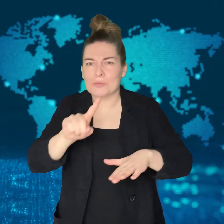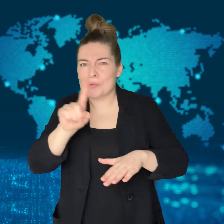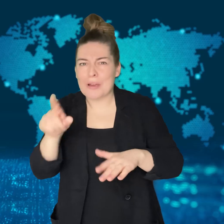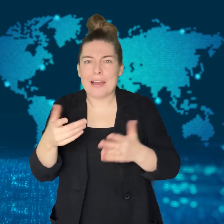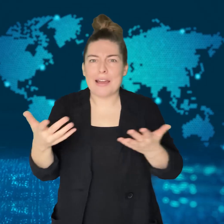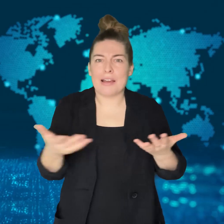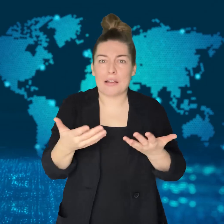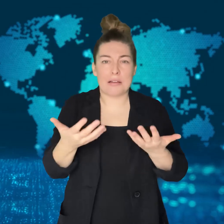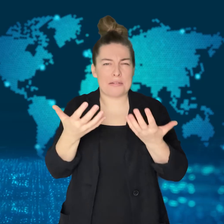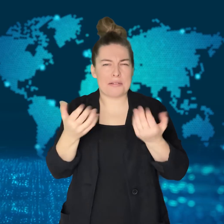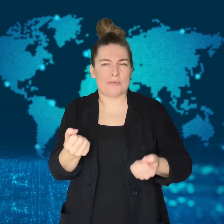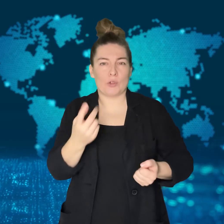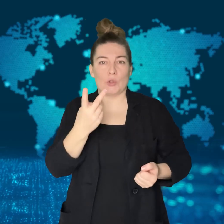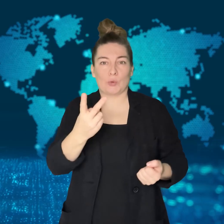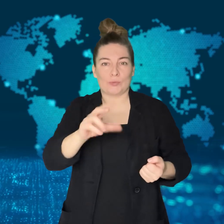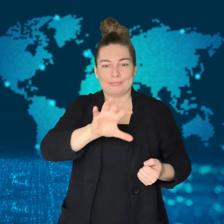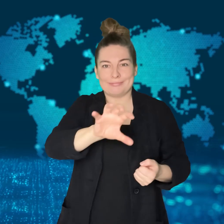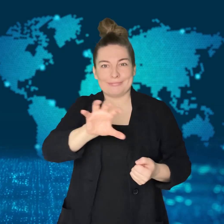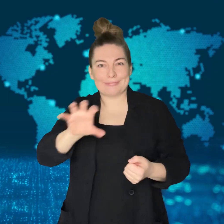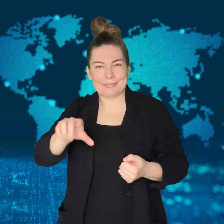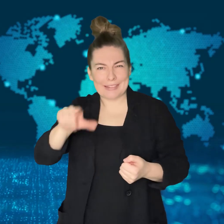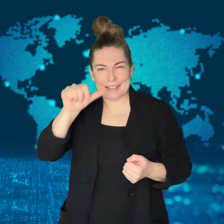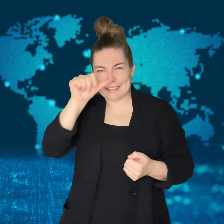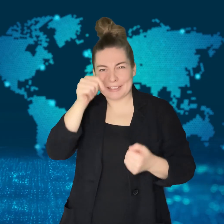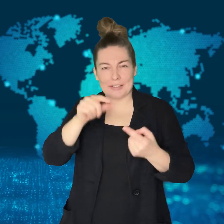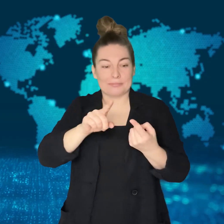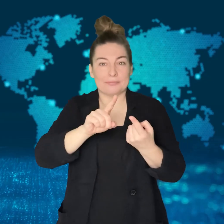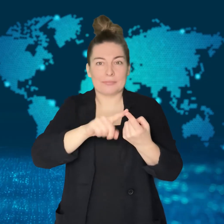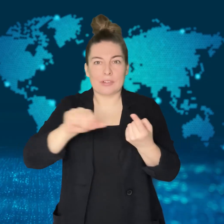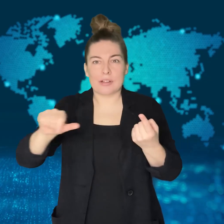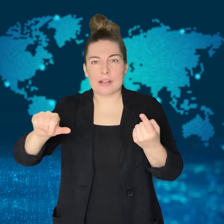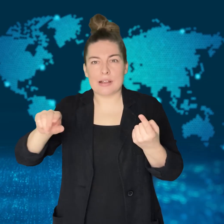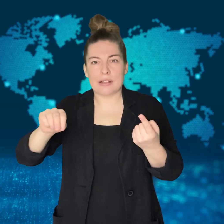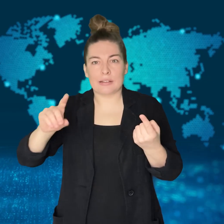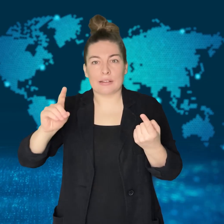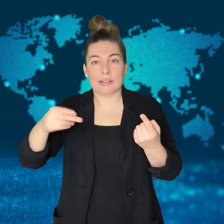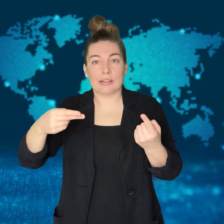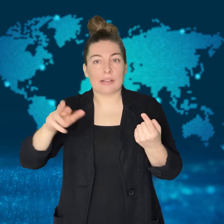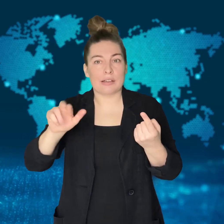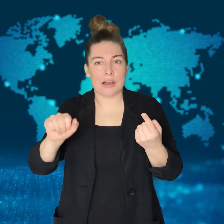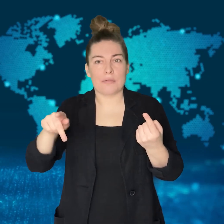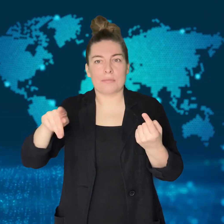Nevertheless, two states, Andhra Pradesh and Tamil Nadu,